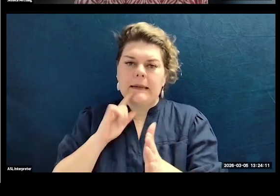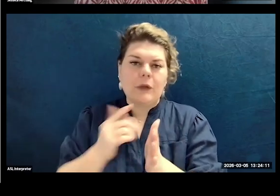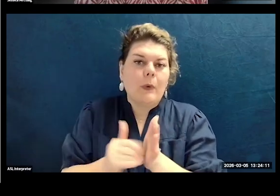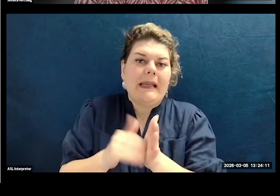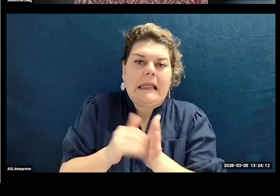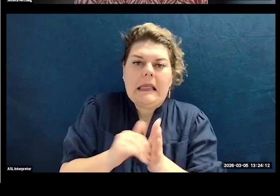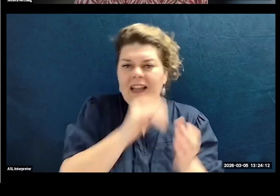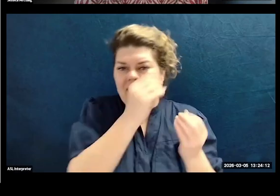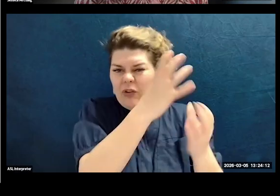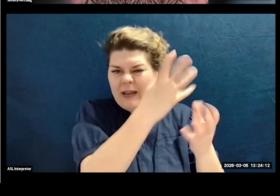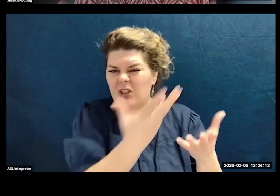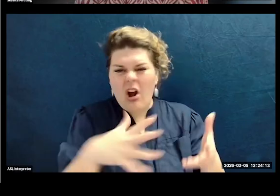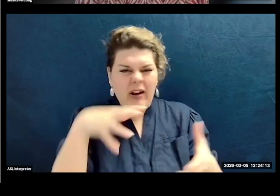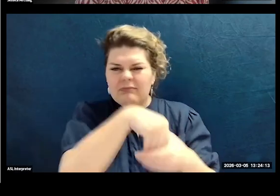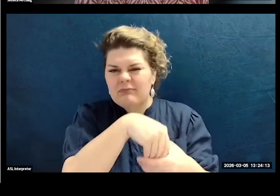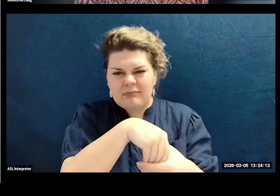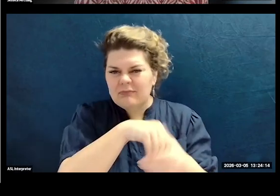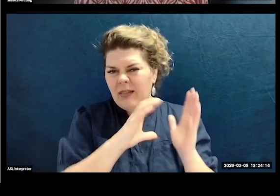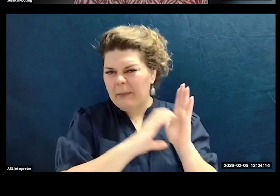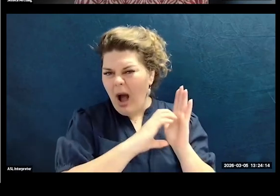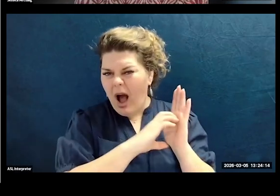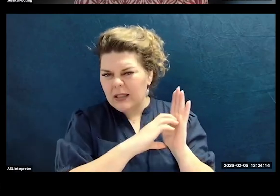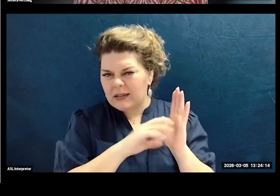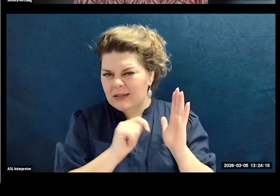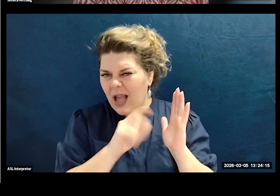that's already contained in the body text of that document,